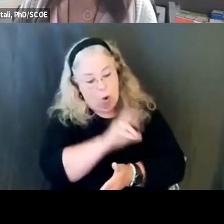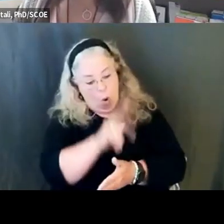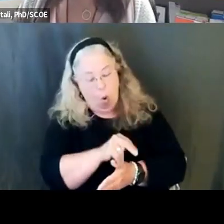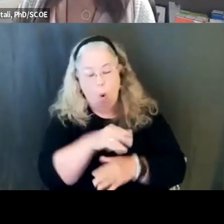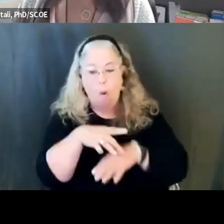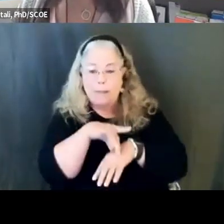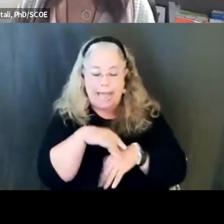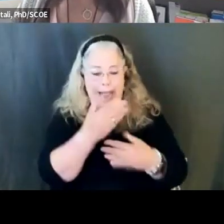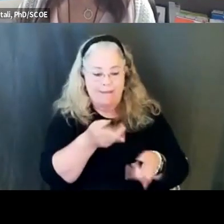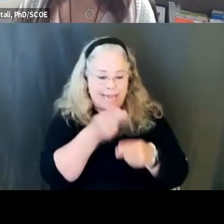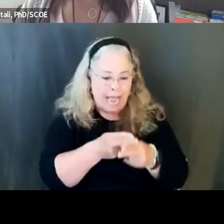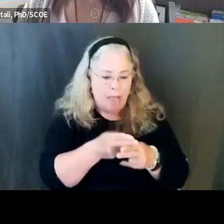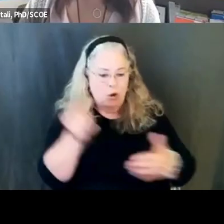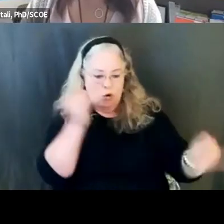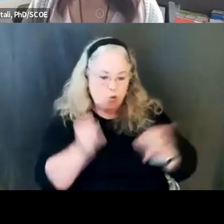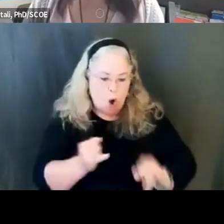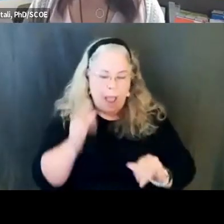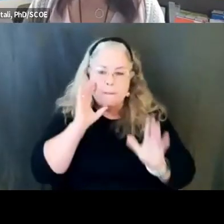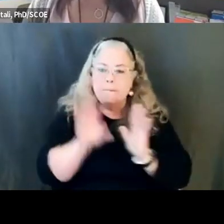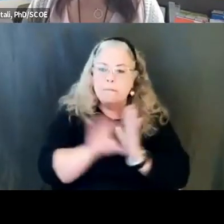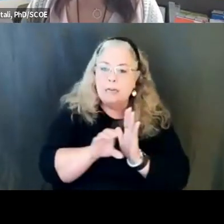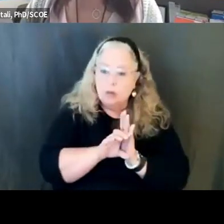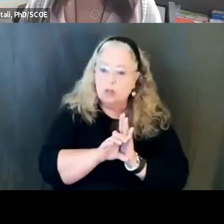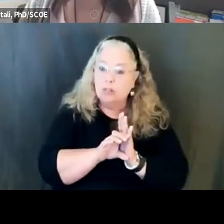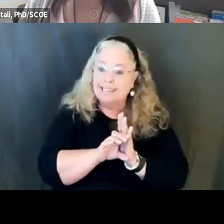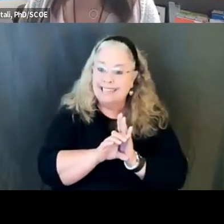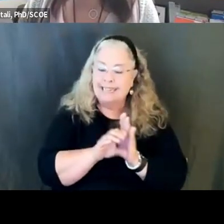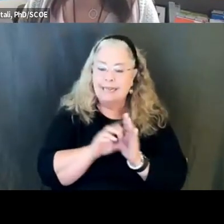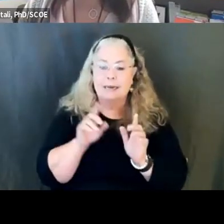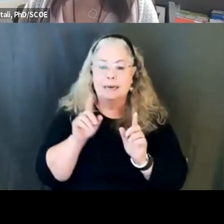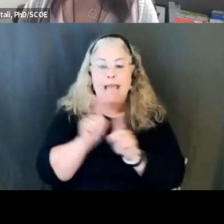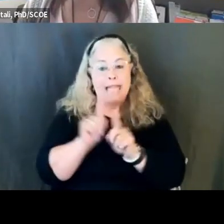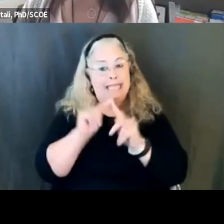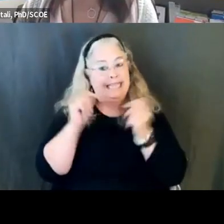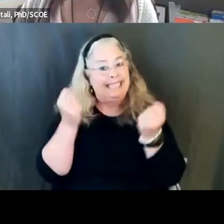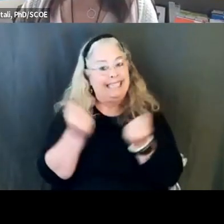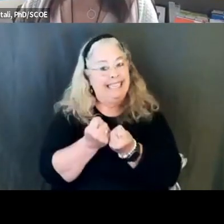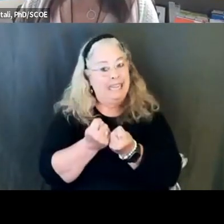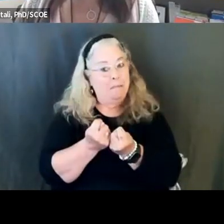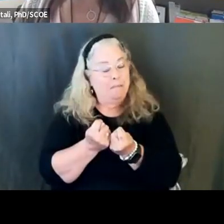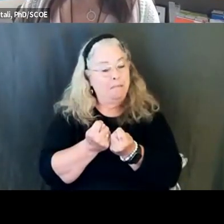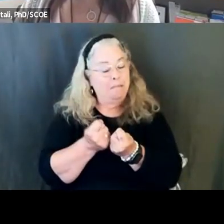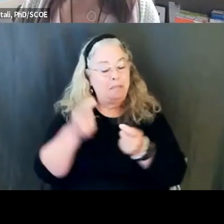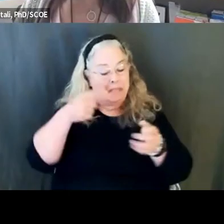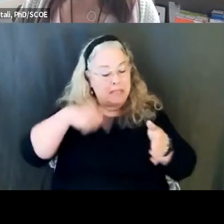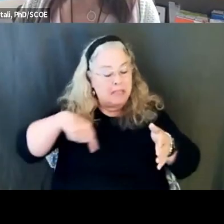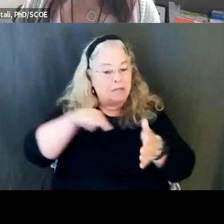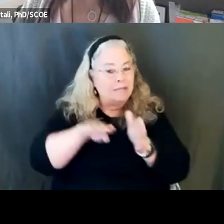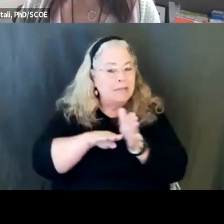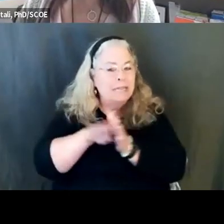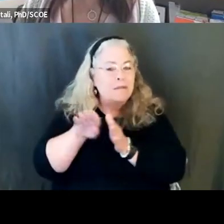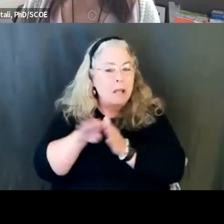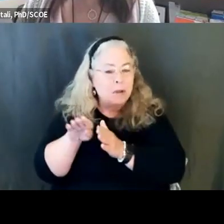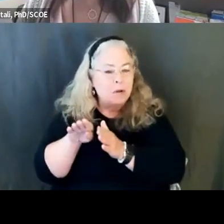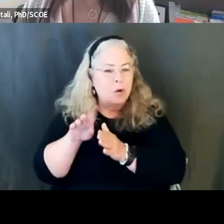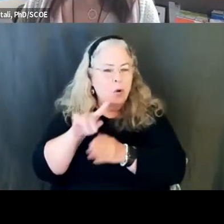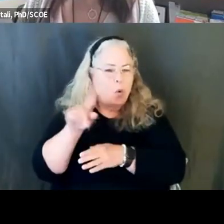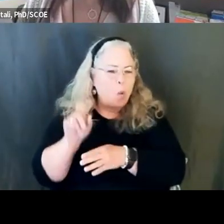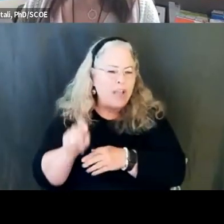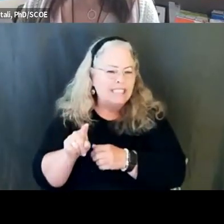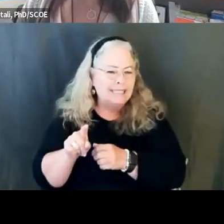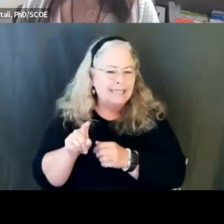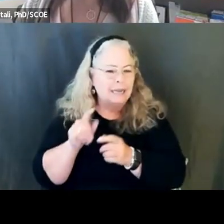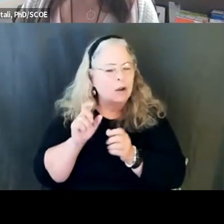a name and draw pictures and then as a team they also developed questions that they got to ask the